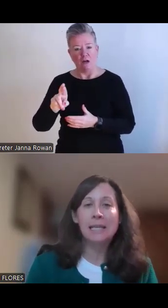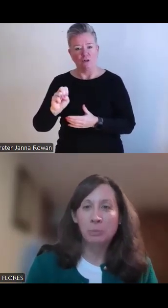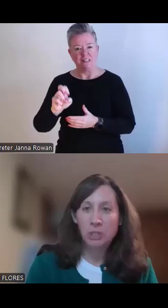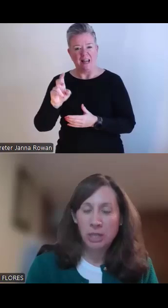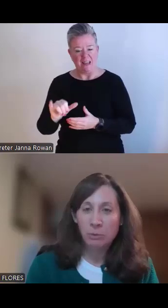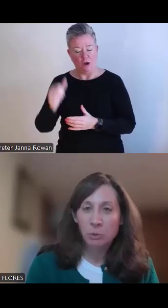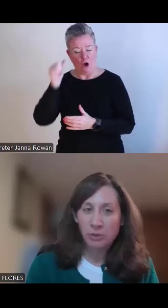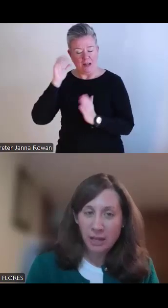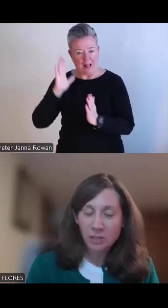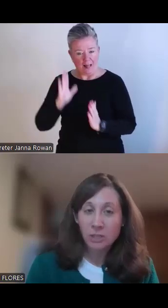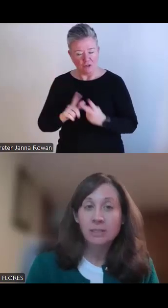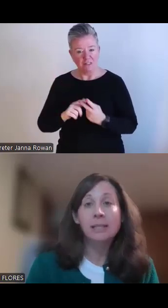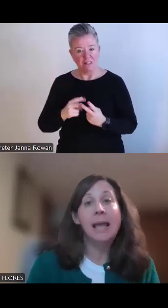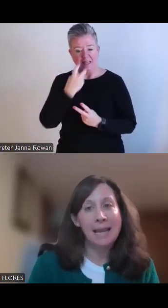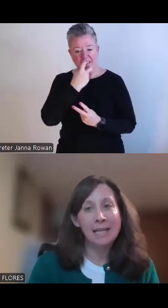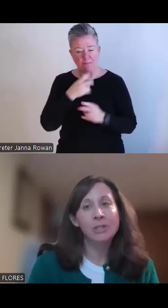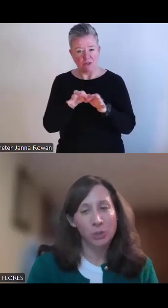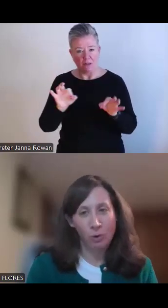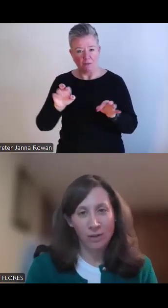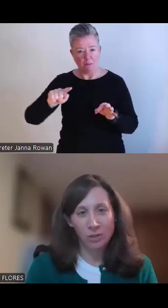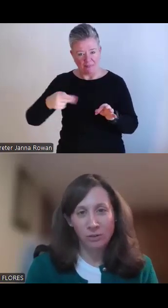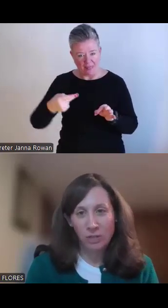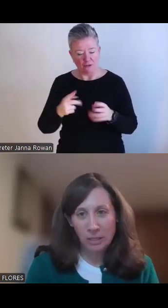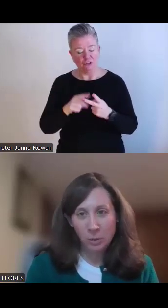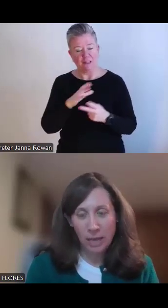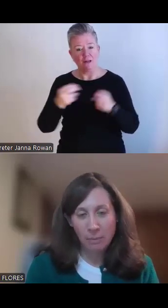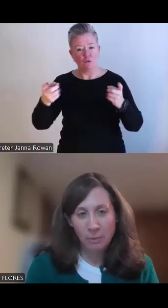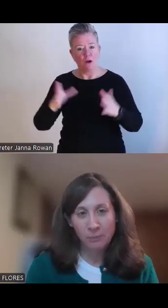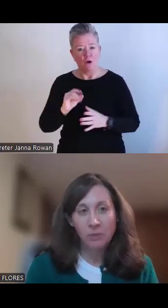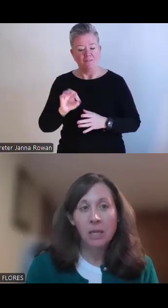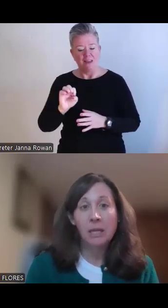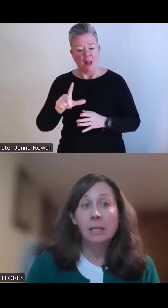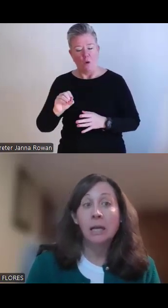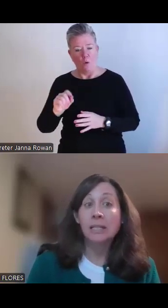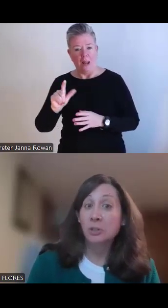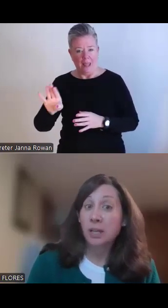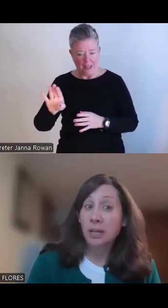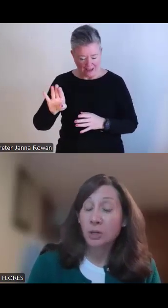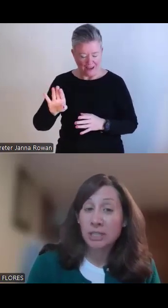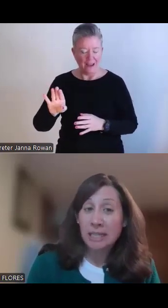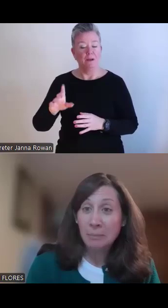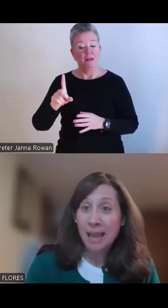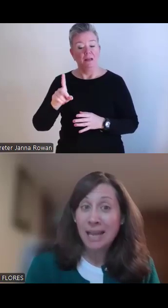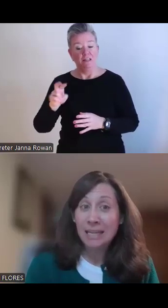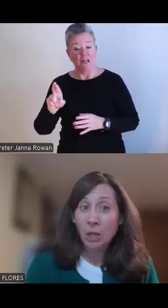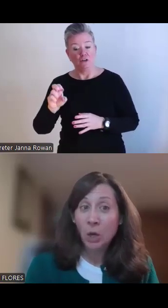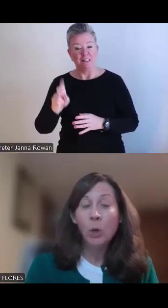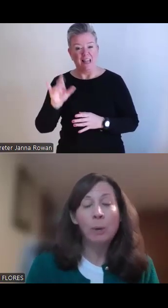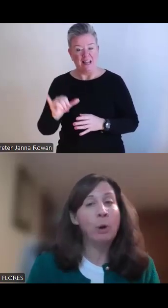a speech language pathologist and the director of the ELO lab. Dr. Sedey and her team at ELO